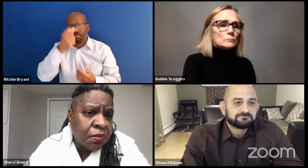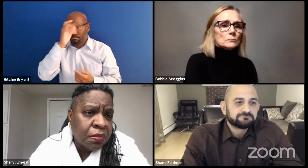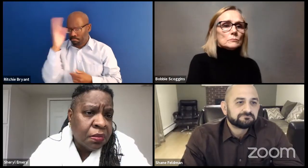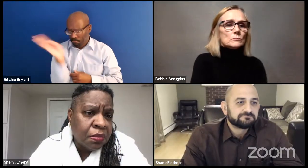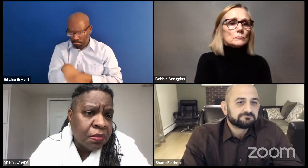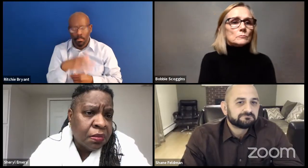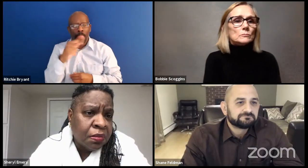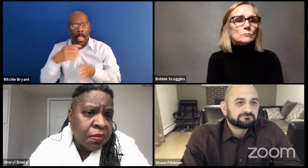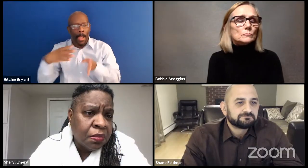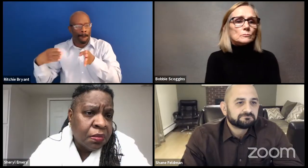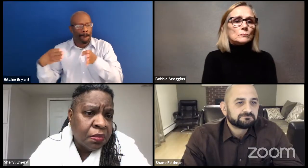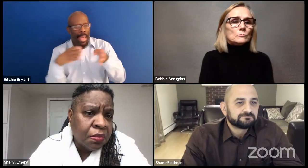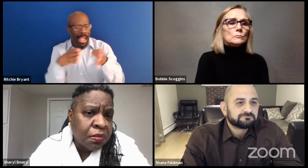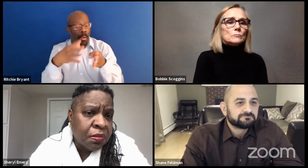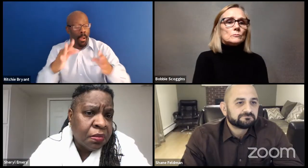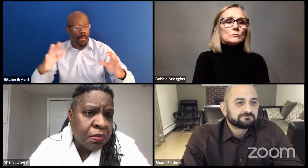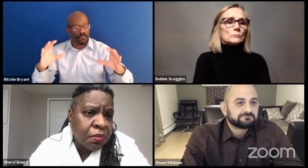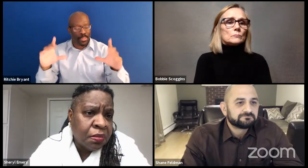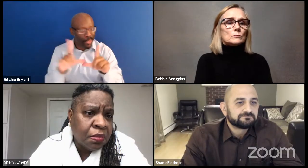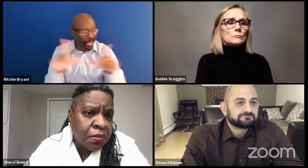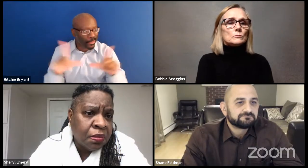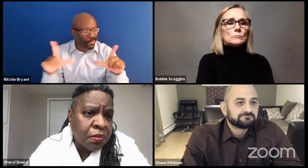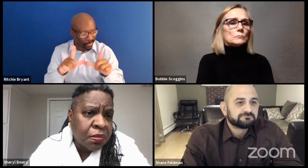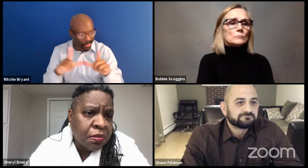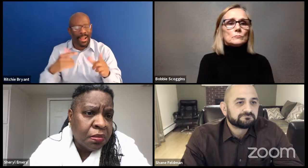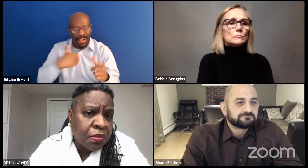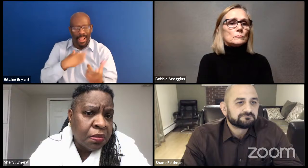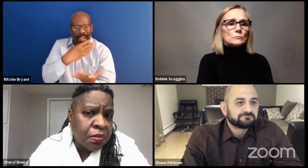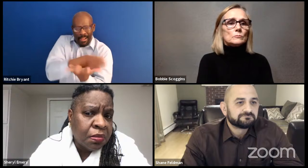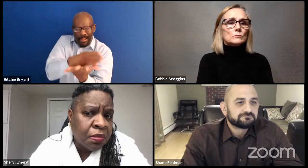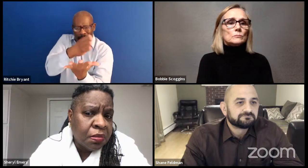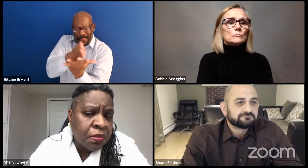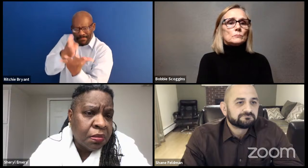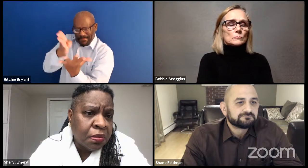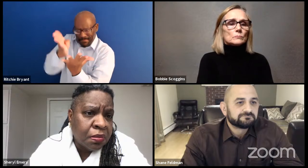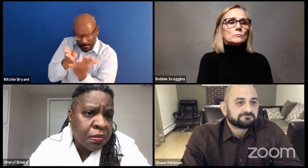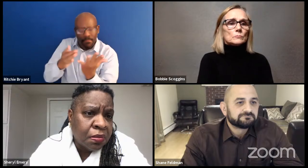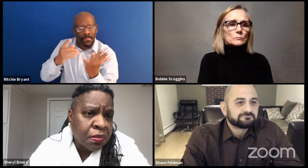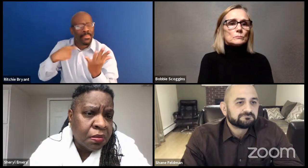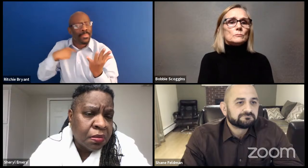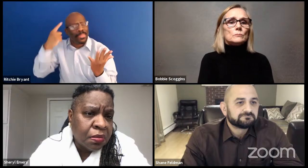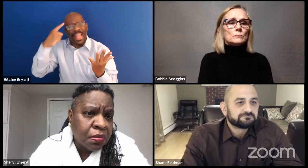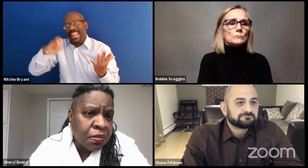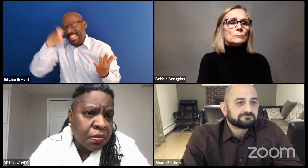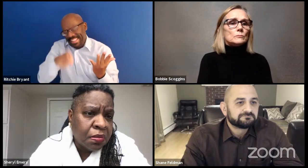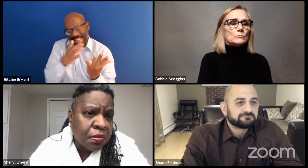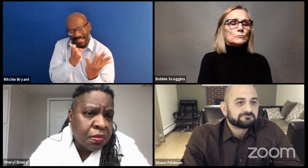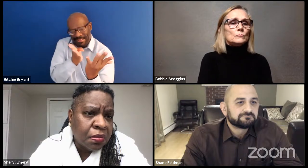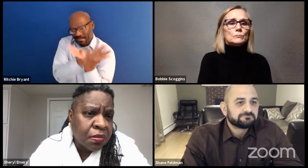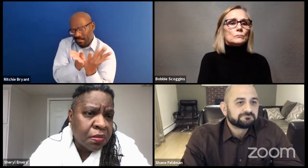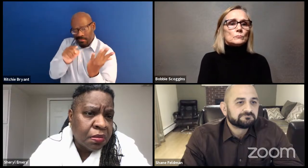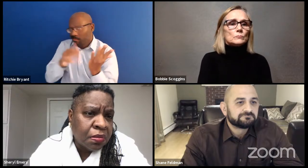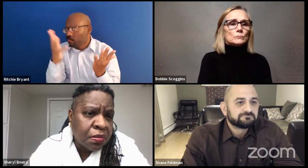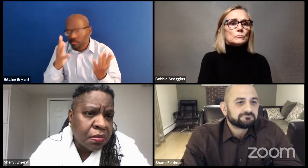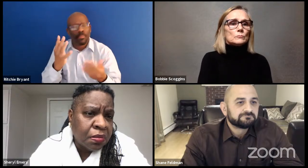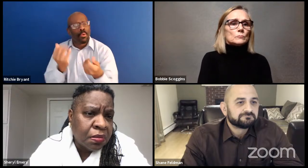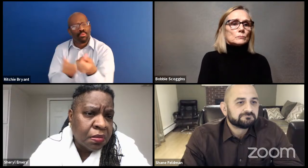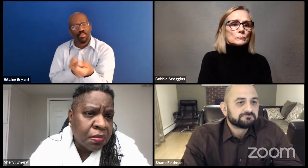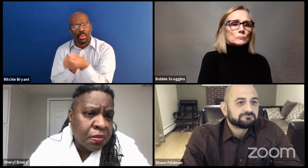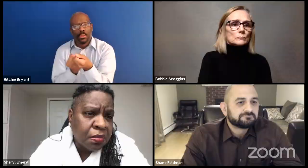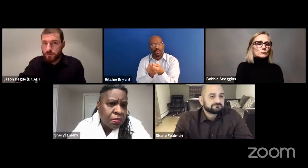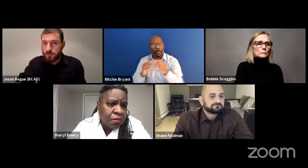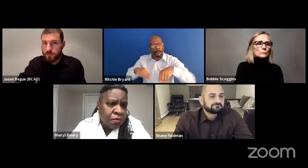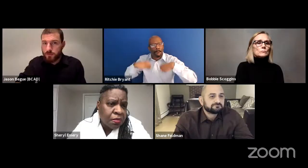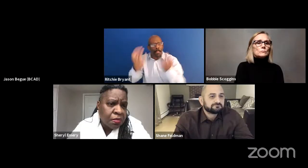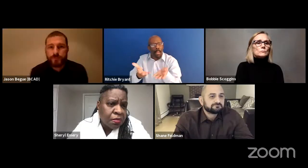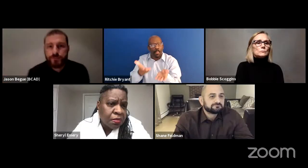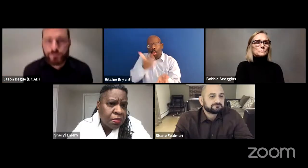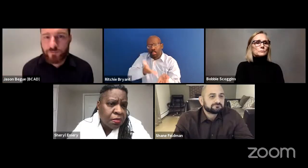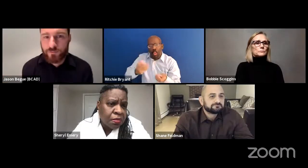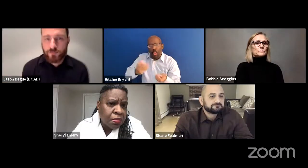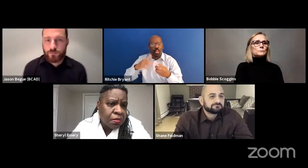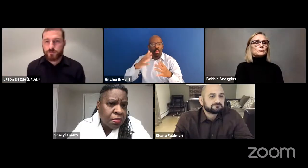to mention that as we know, the path to licensure has some road bumps. It has some things that